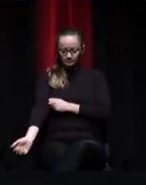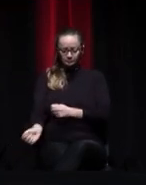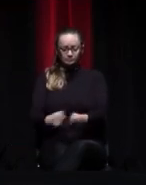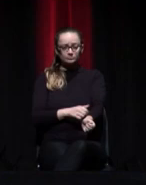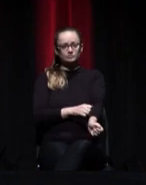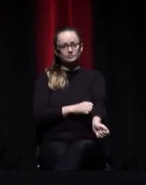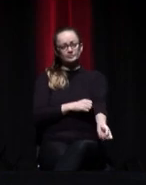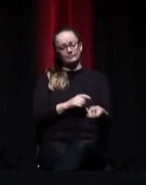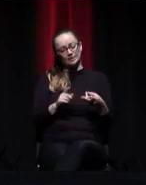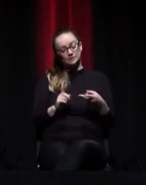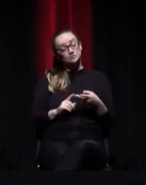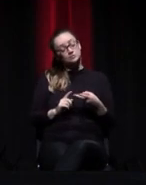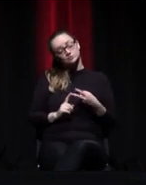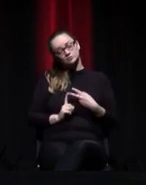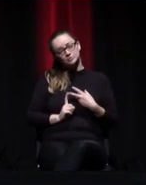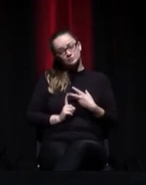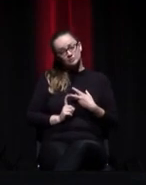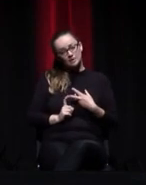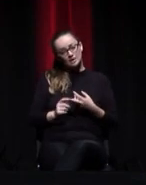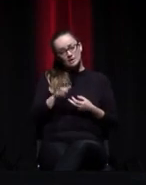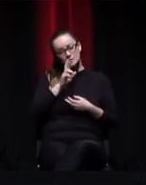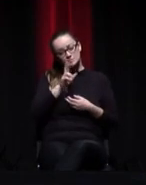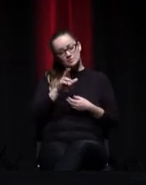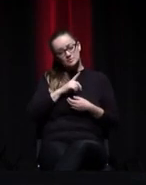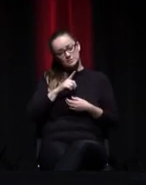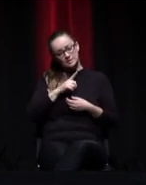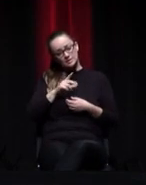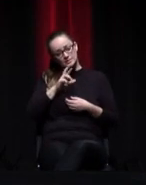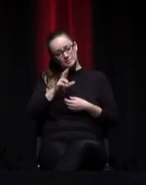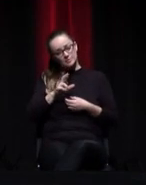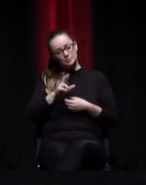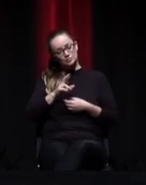The second alternative is a dogmatic answer.